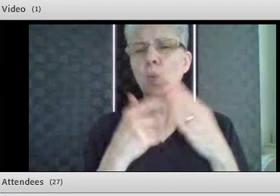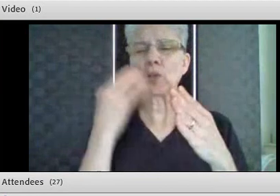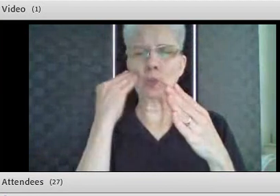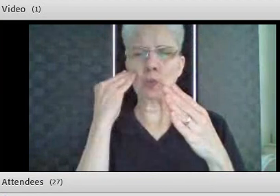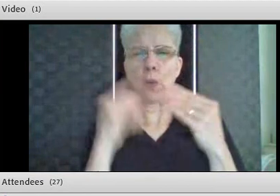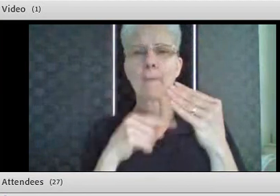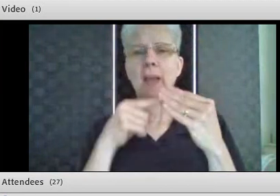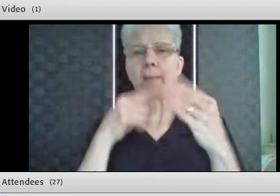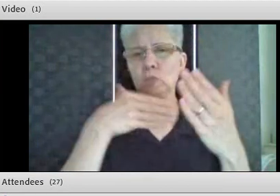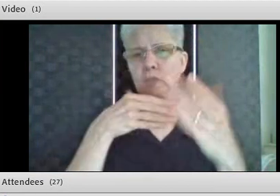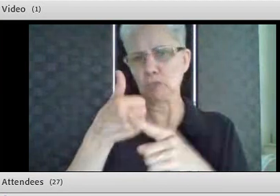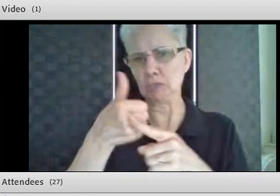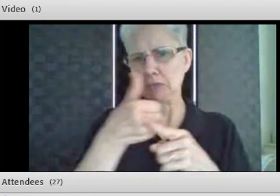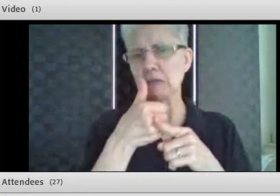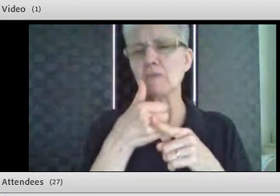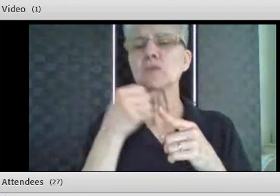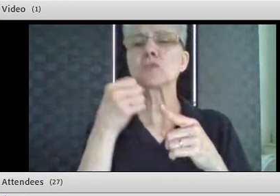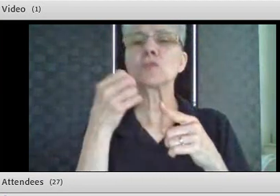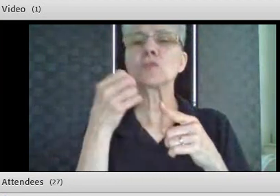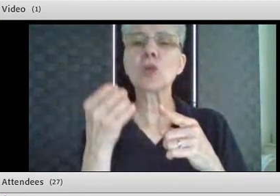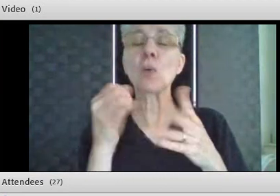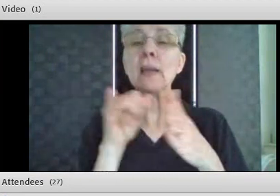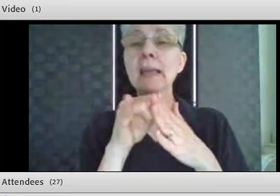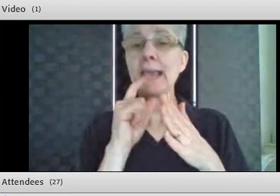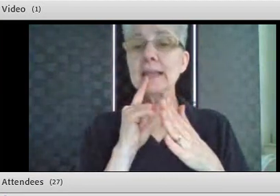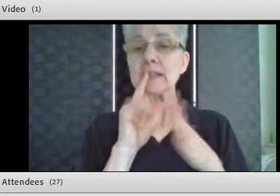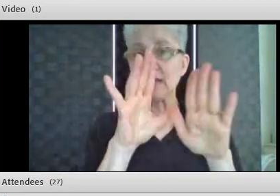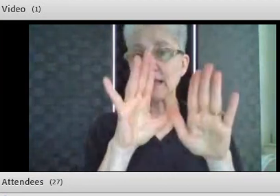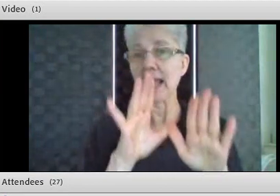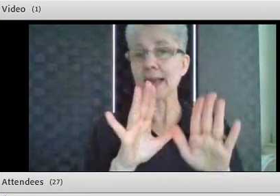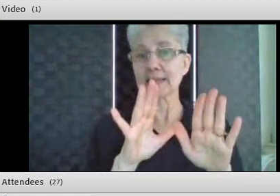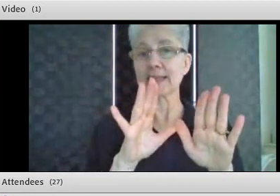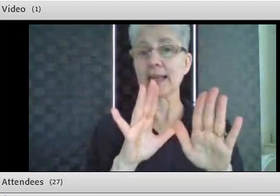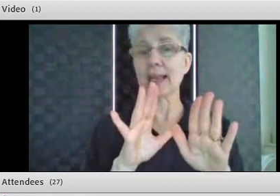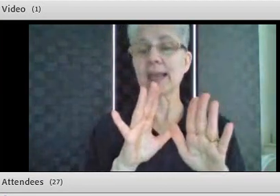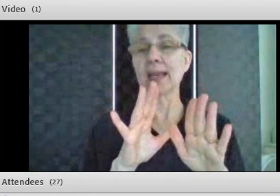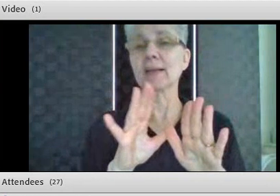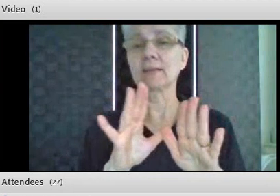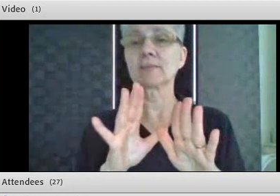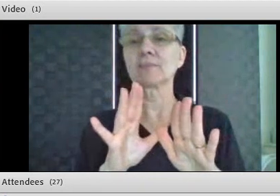Find one and share with me what you got," or you can really go into depth with them